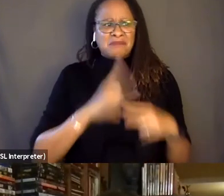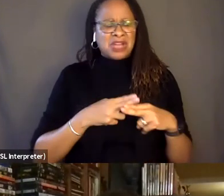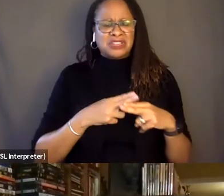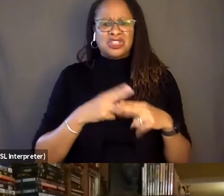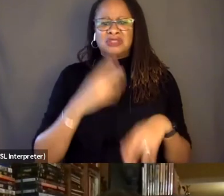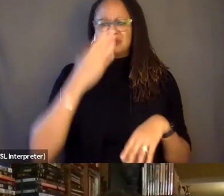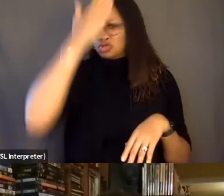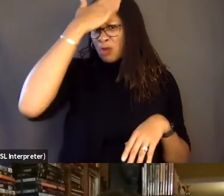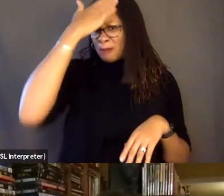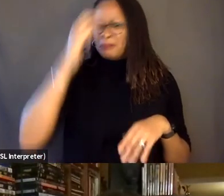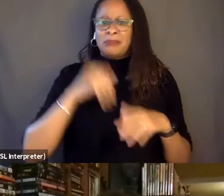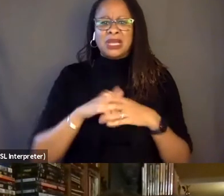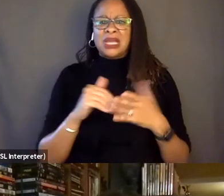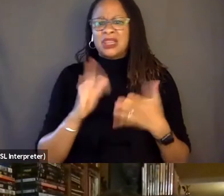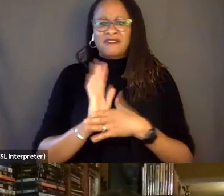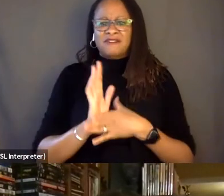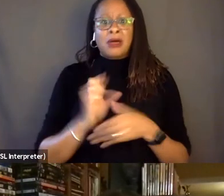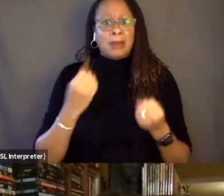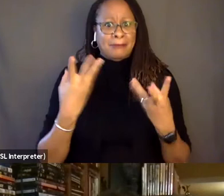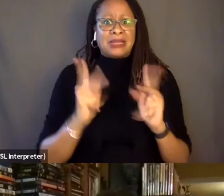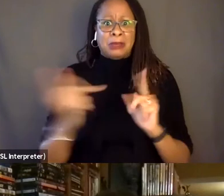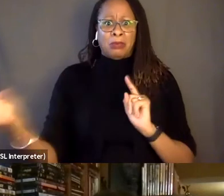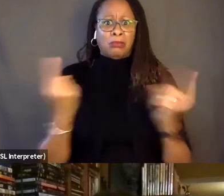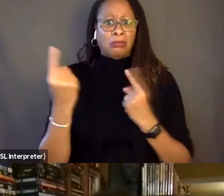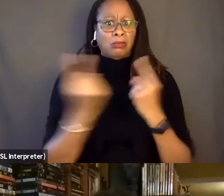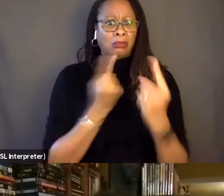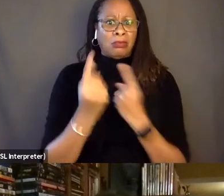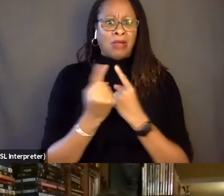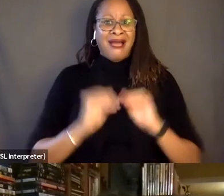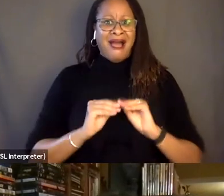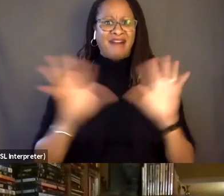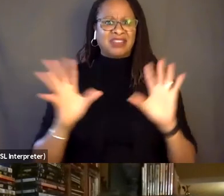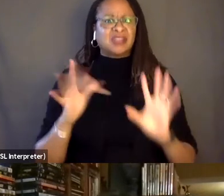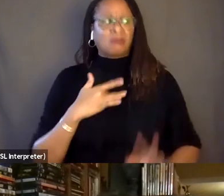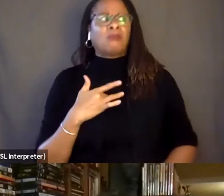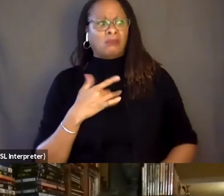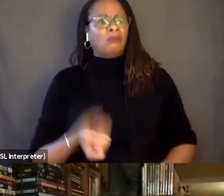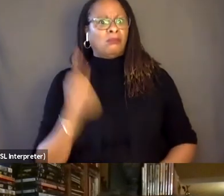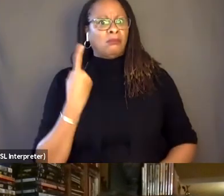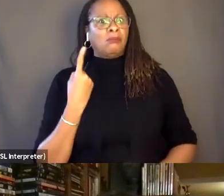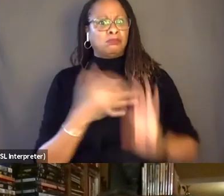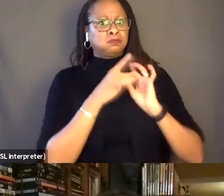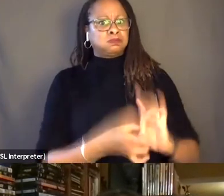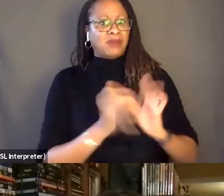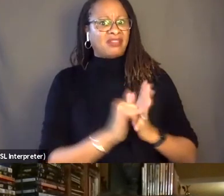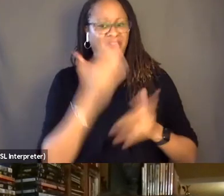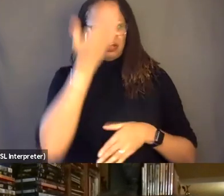but a lot of people came to me and it was obvious it resonated with them, right? A lot of like Americans,